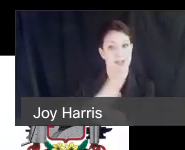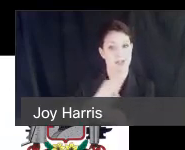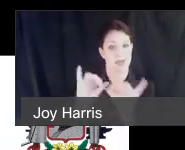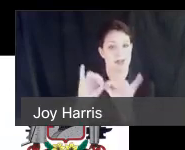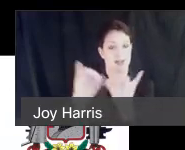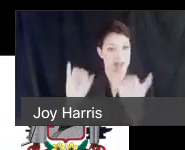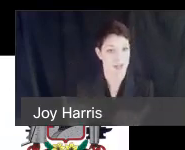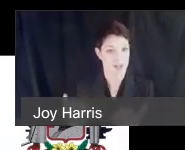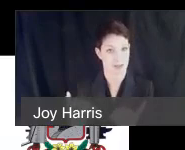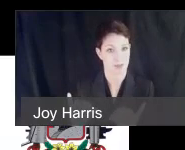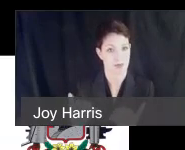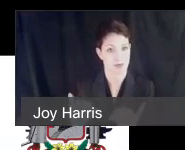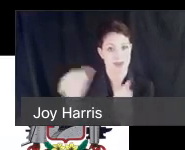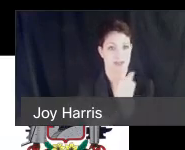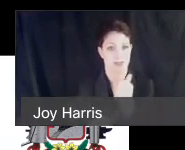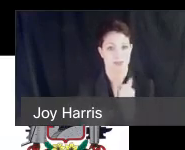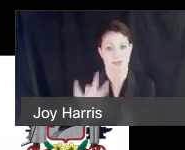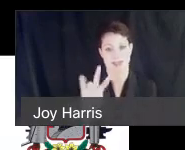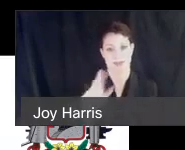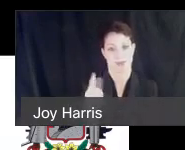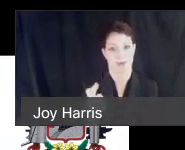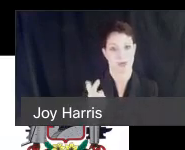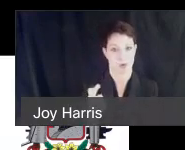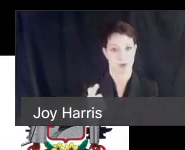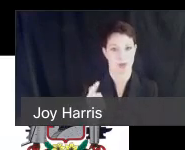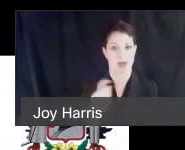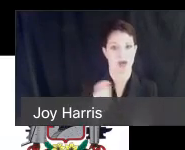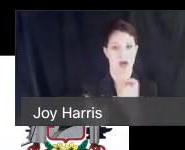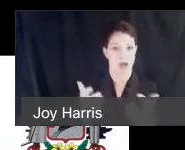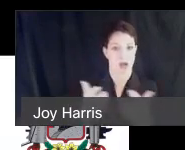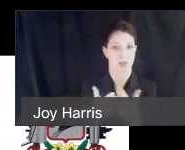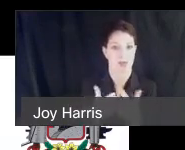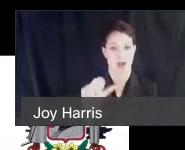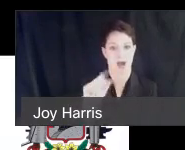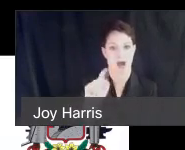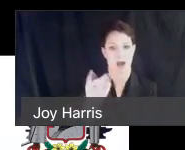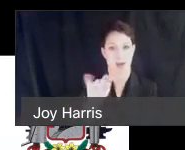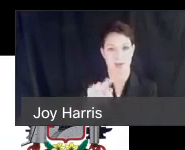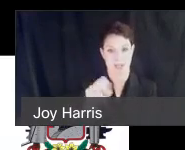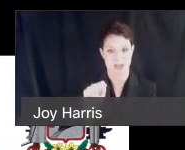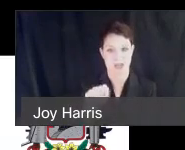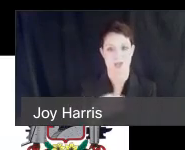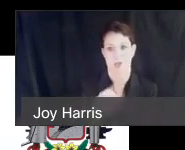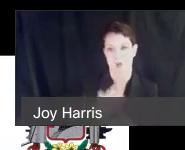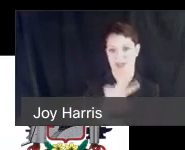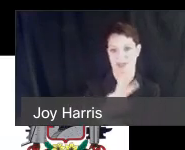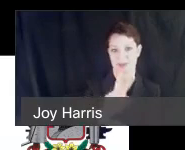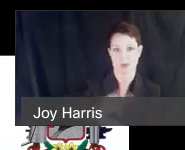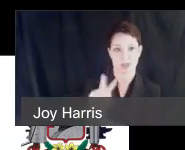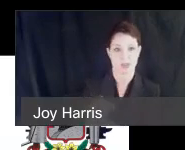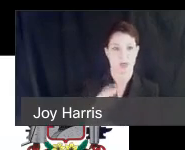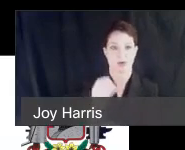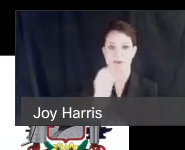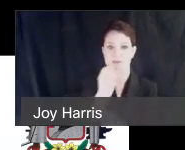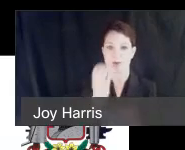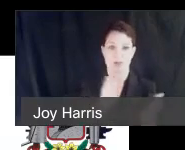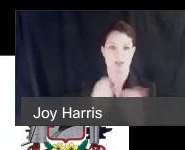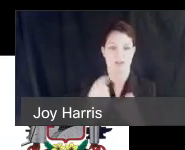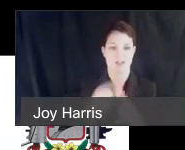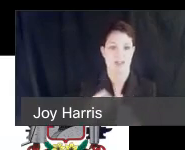Sector 721, which is accommodations, or Sub-Sector 722, which is food services and drinking places.